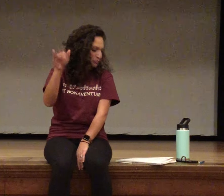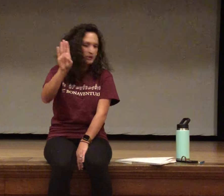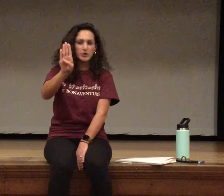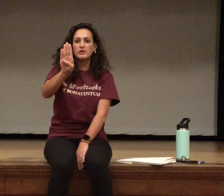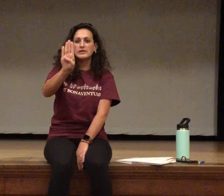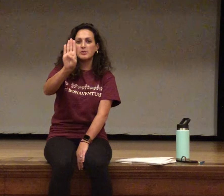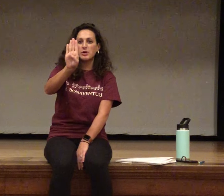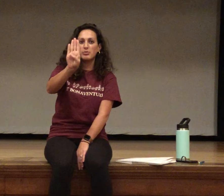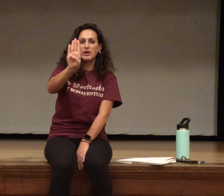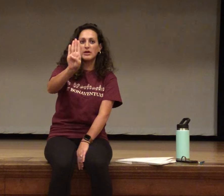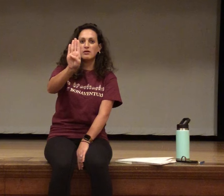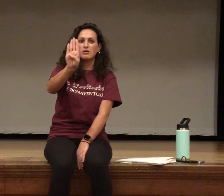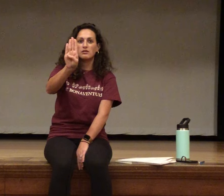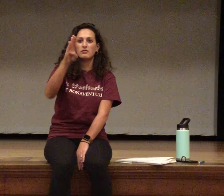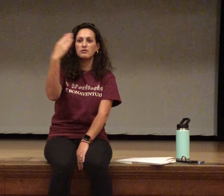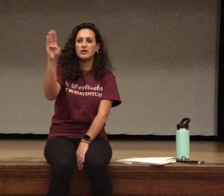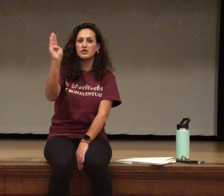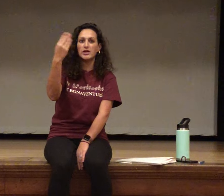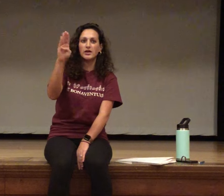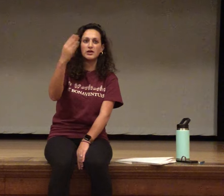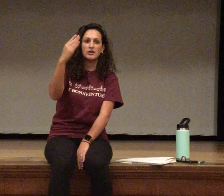um blue is going to be a b and you shake it